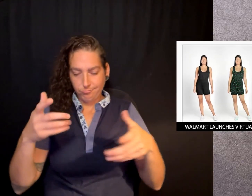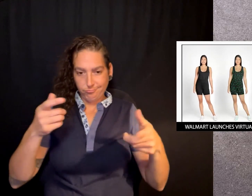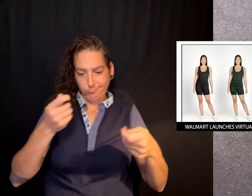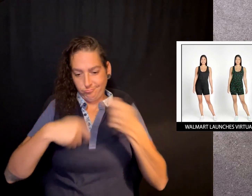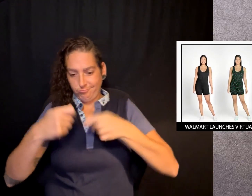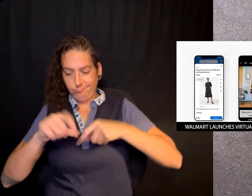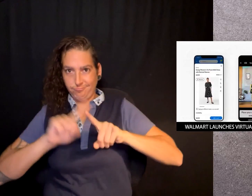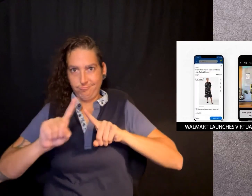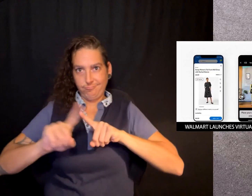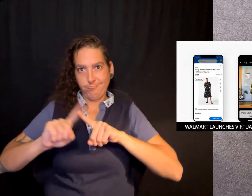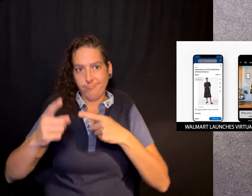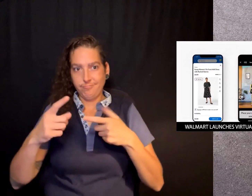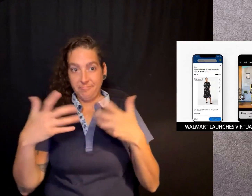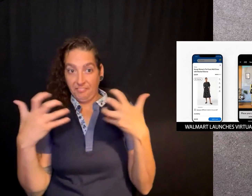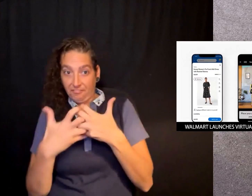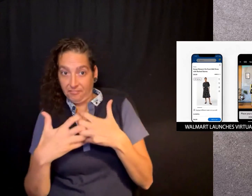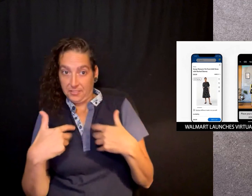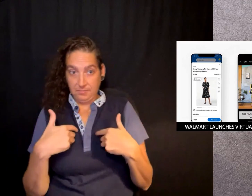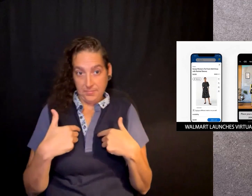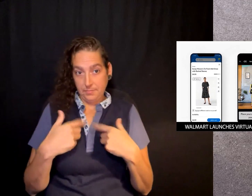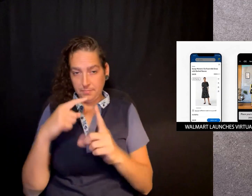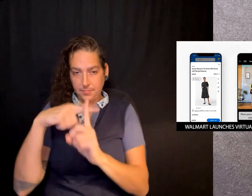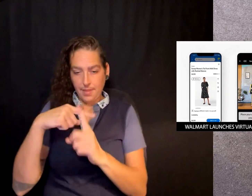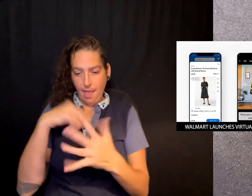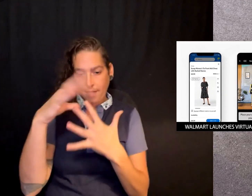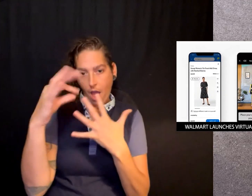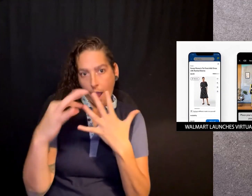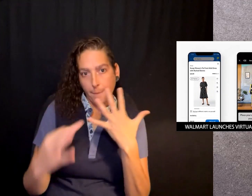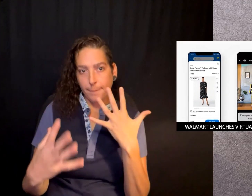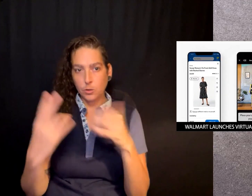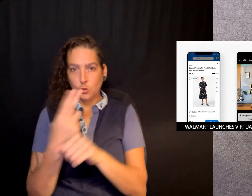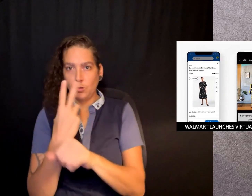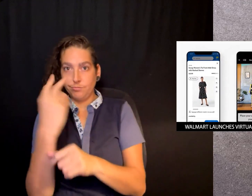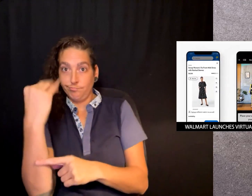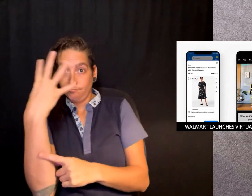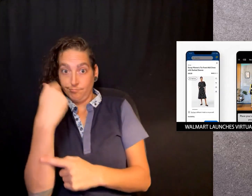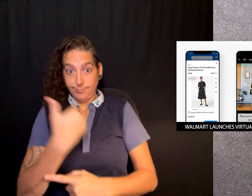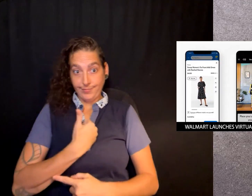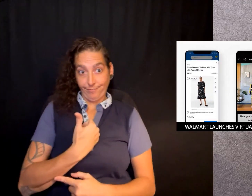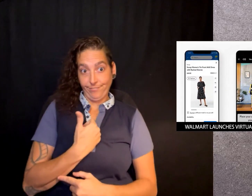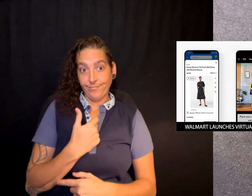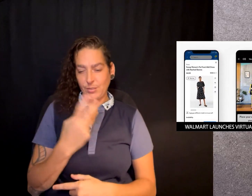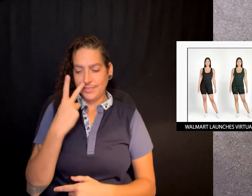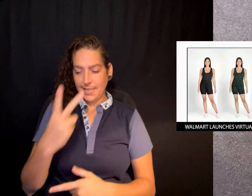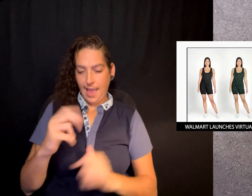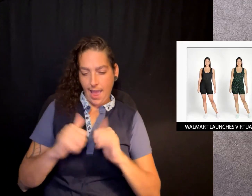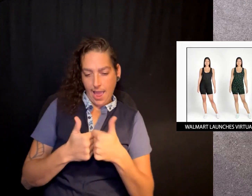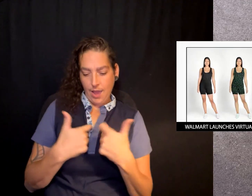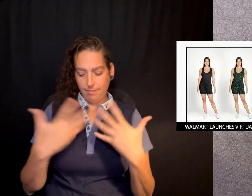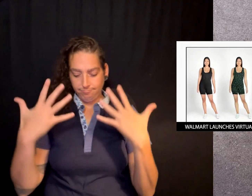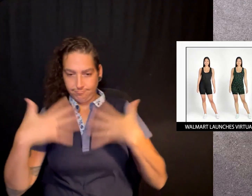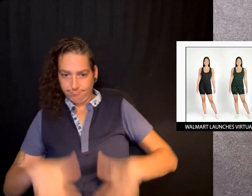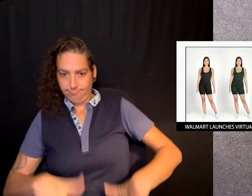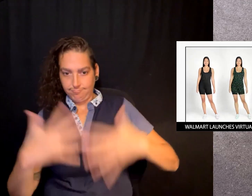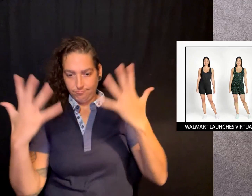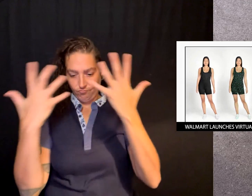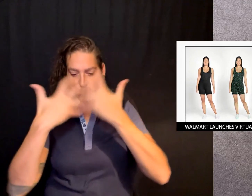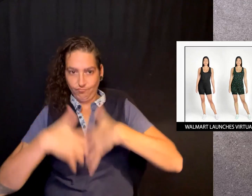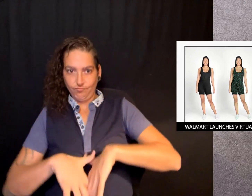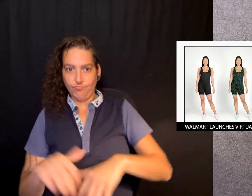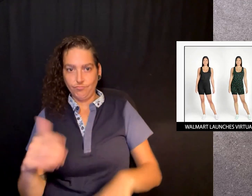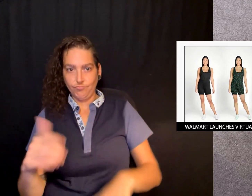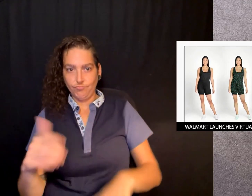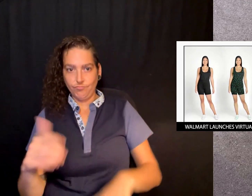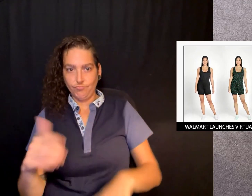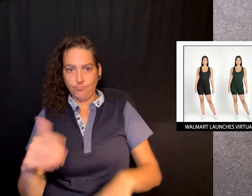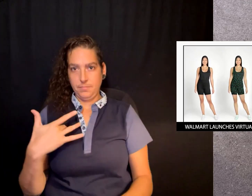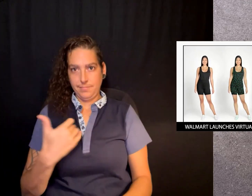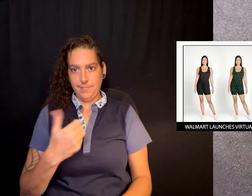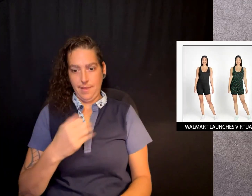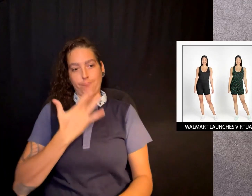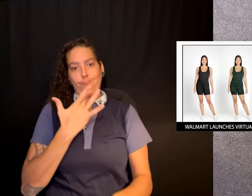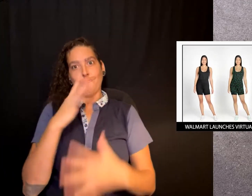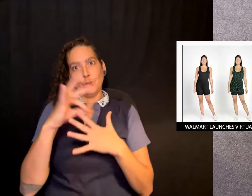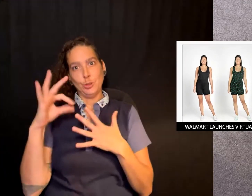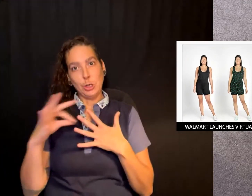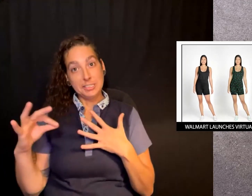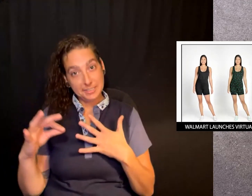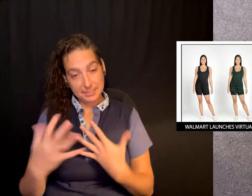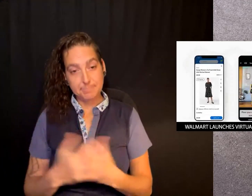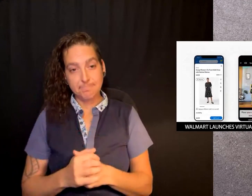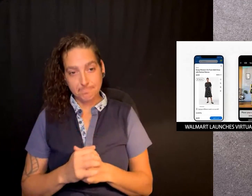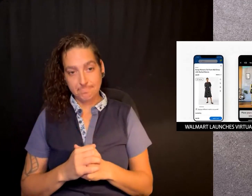the option to use a photo of themselves or see how it fits on a model of their choice